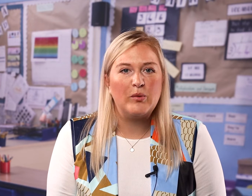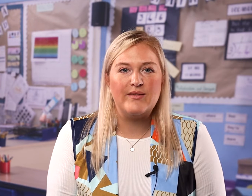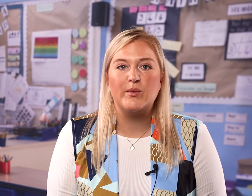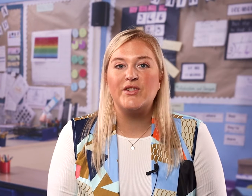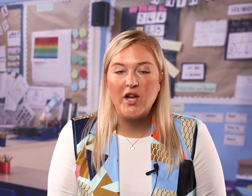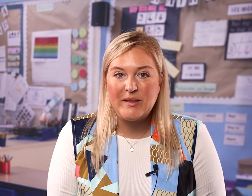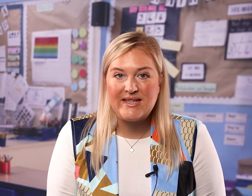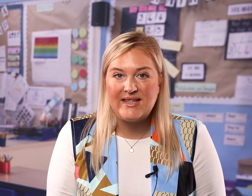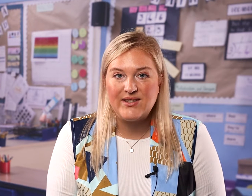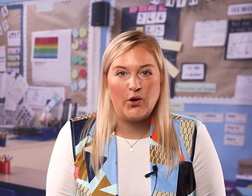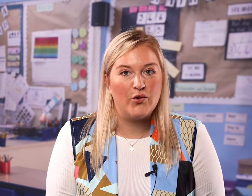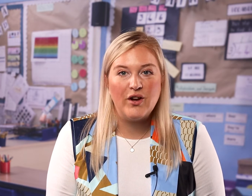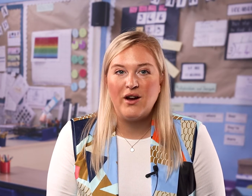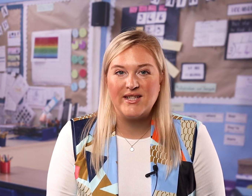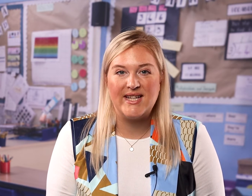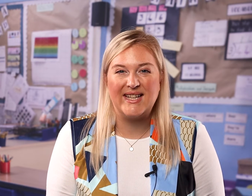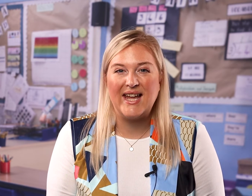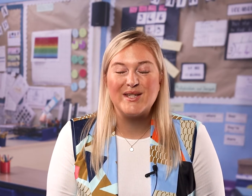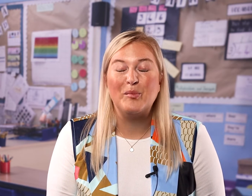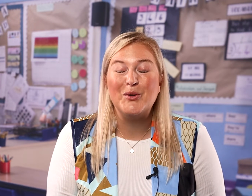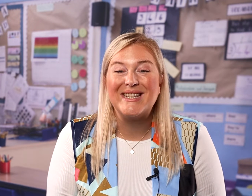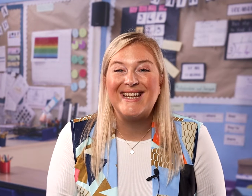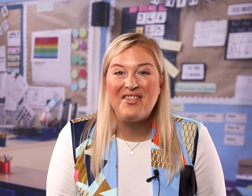people living with diabetes coronary heart disease and cancer put together!